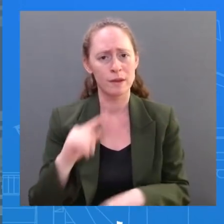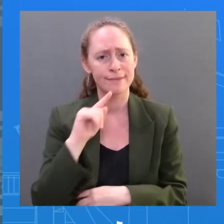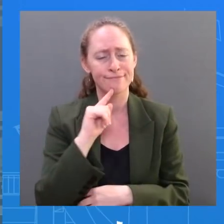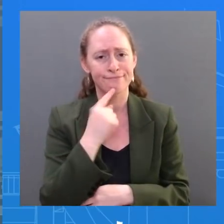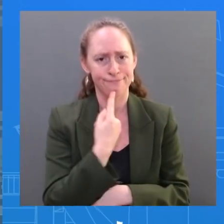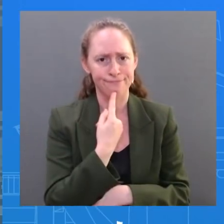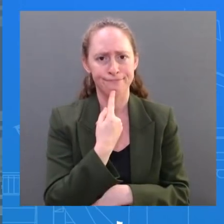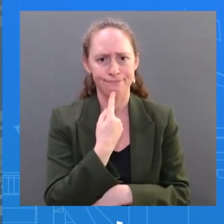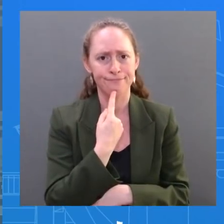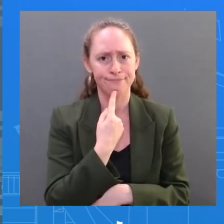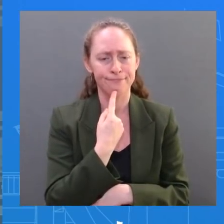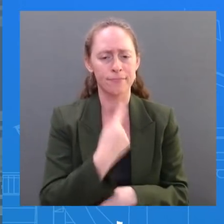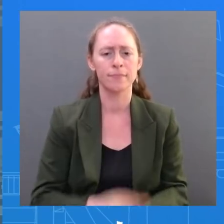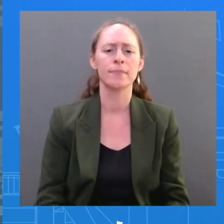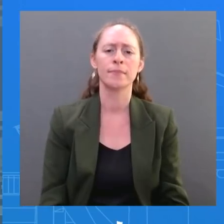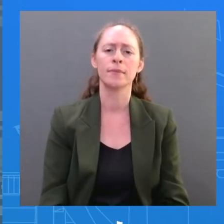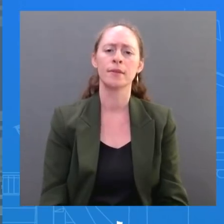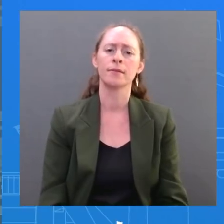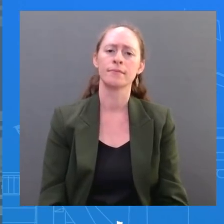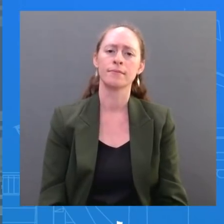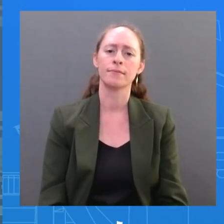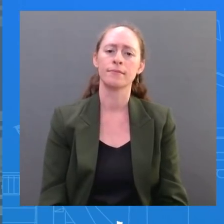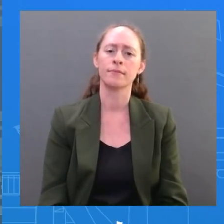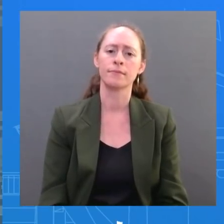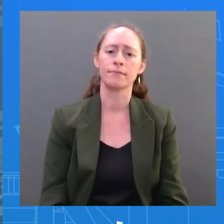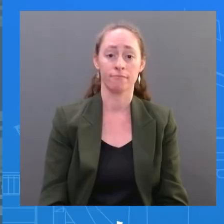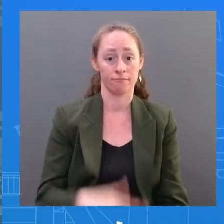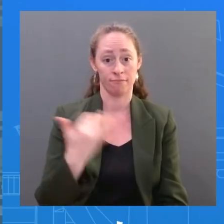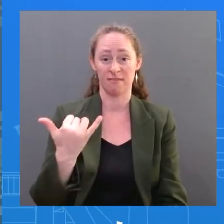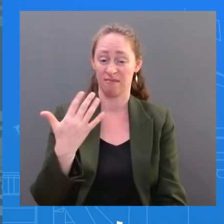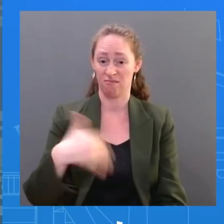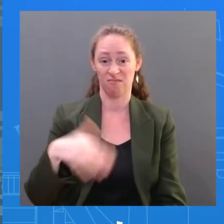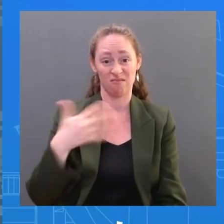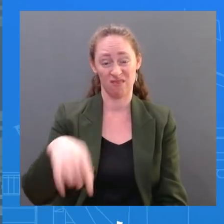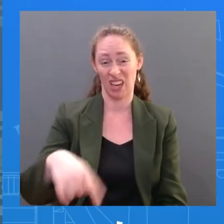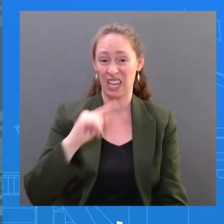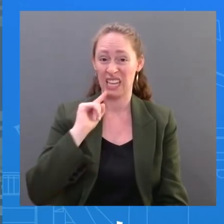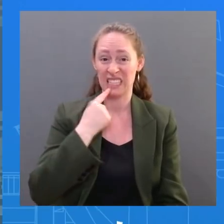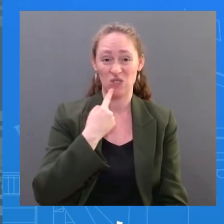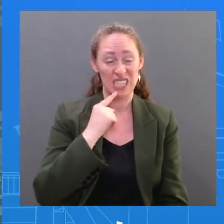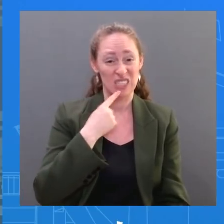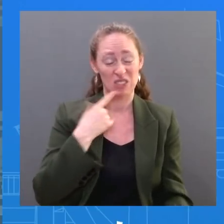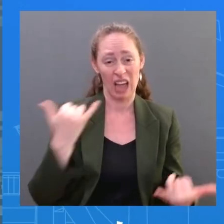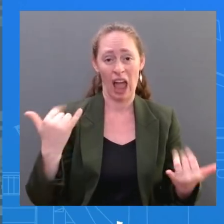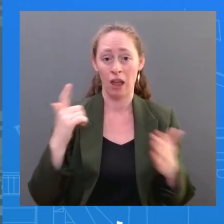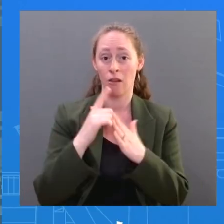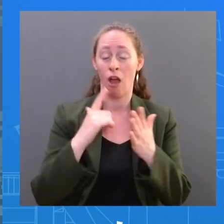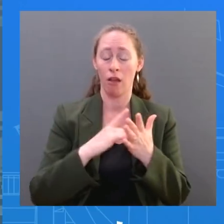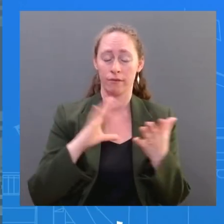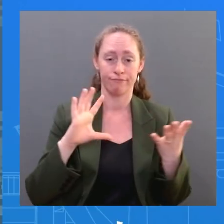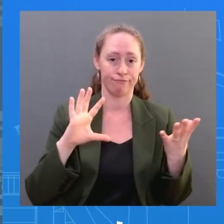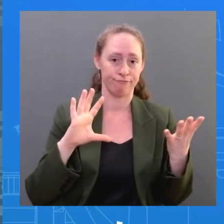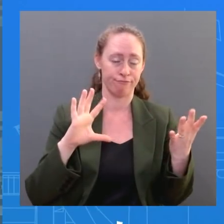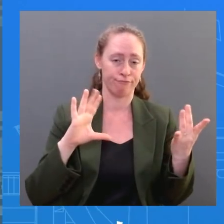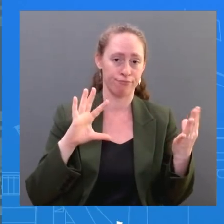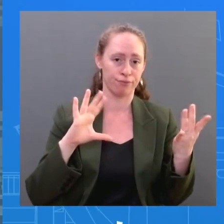So I think we are taking strong action. And again, we're going to continue to look for where we can take the most significant actions.